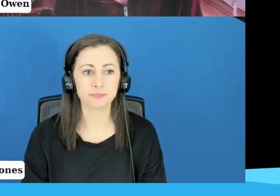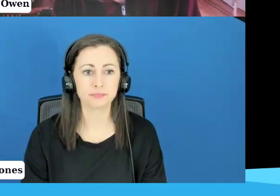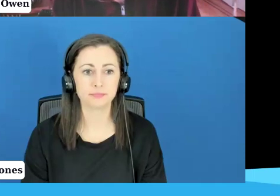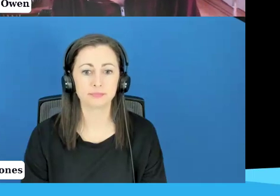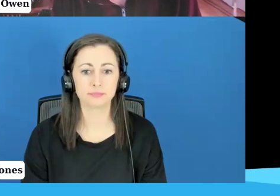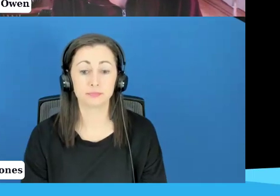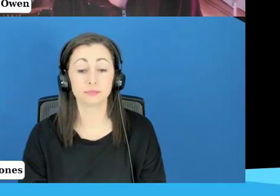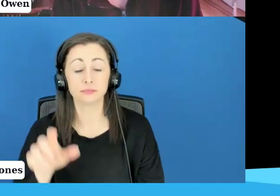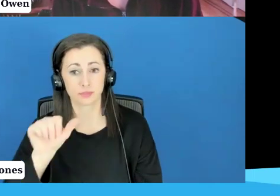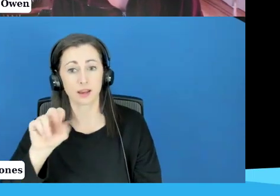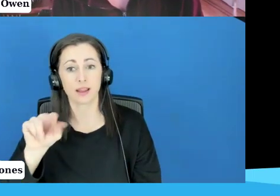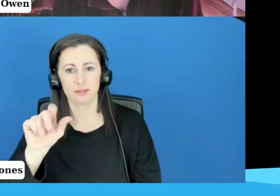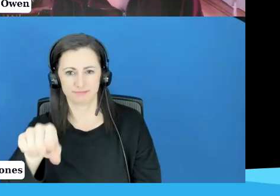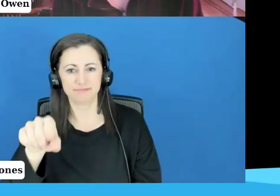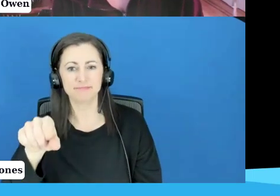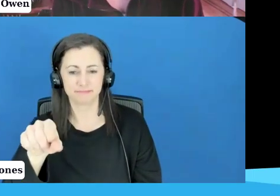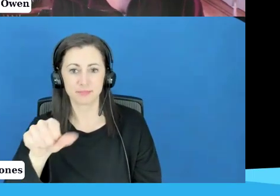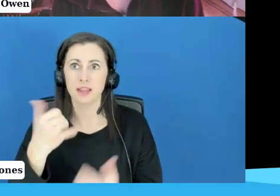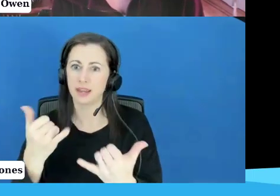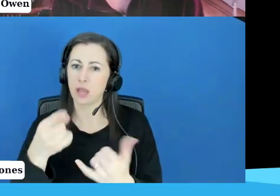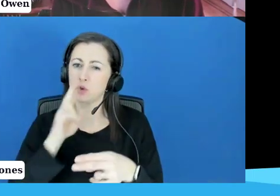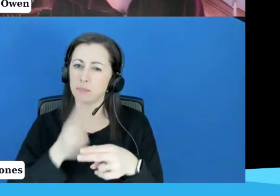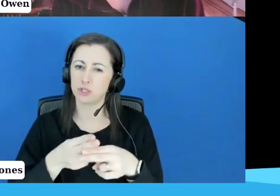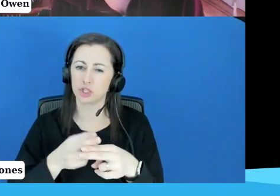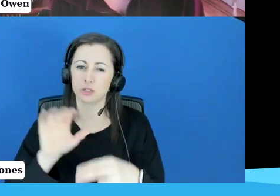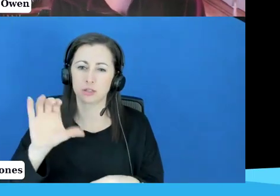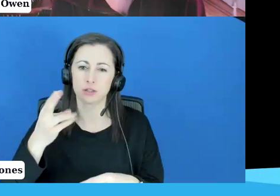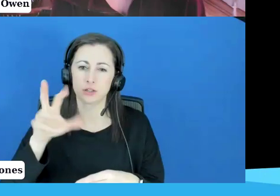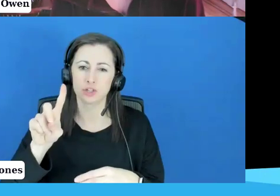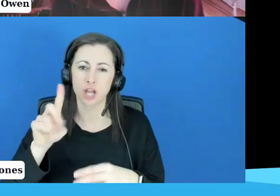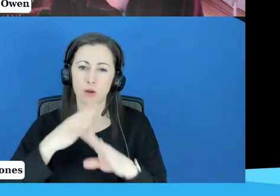A lot of those things too, now that you brought up the child proof, you have to use both hands.